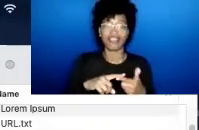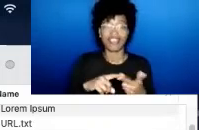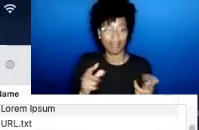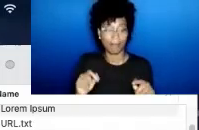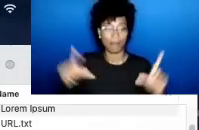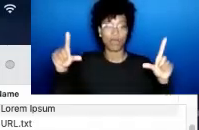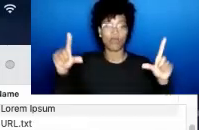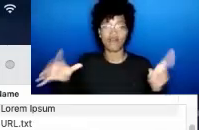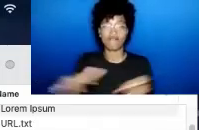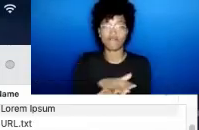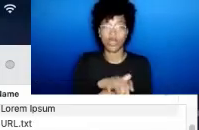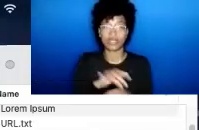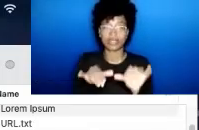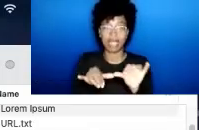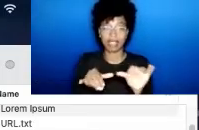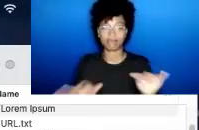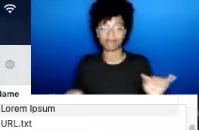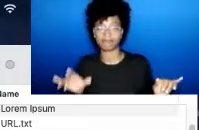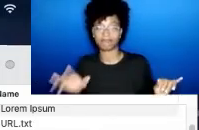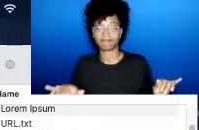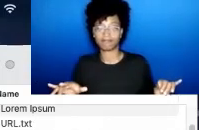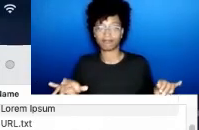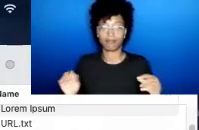Again, if 07:10:56 you're going to be presenting this